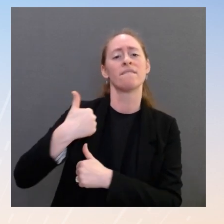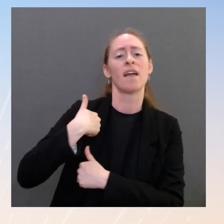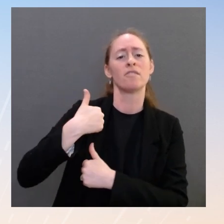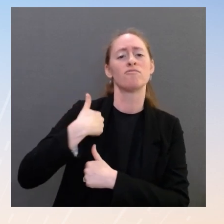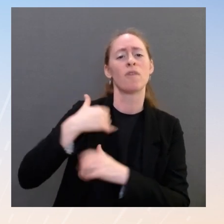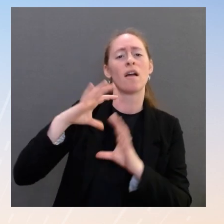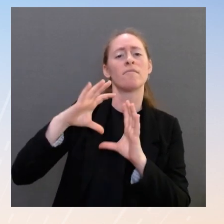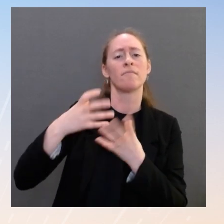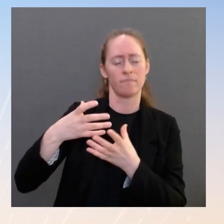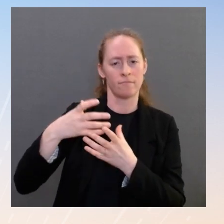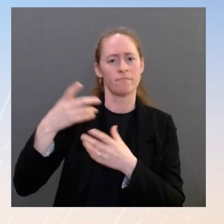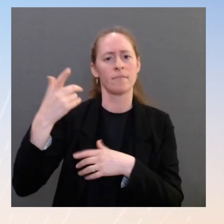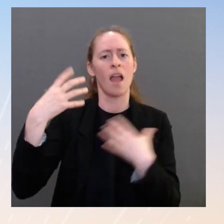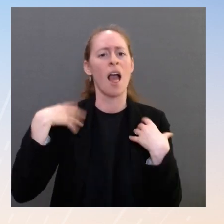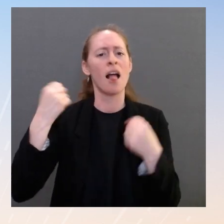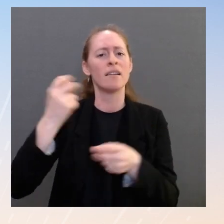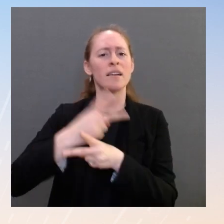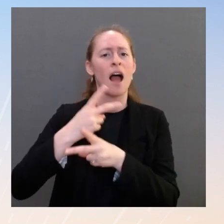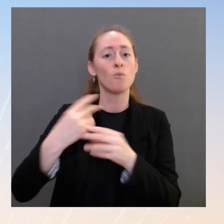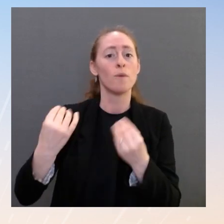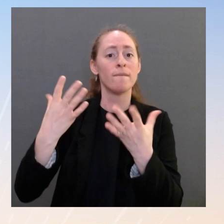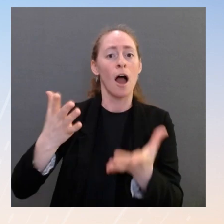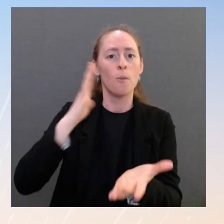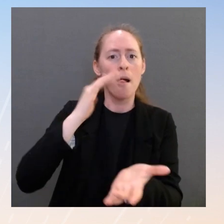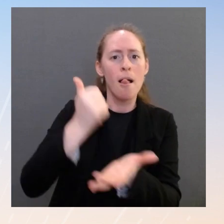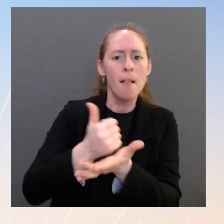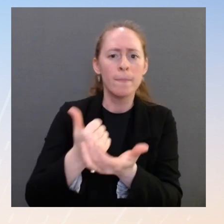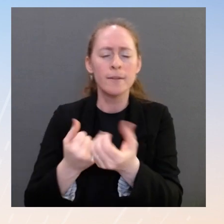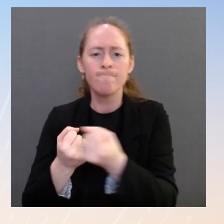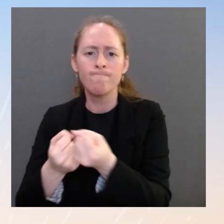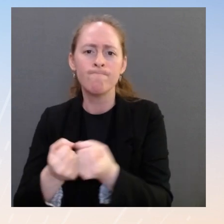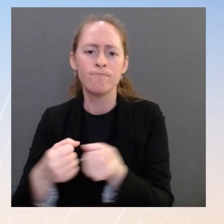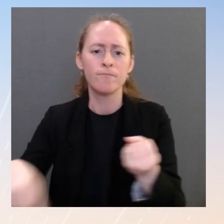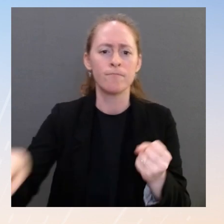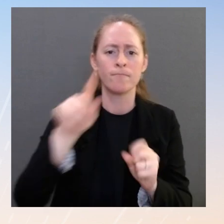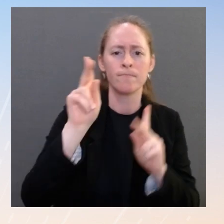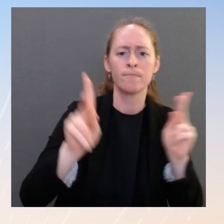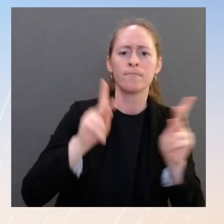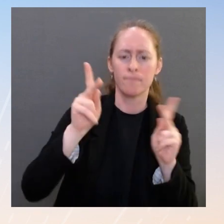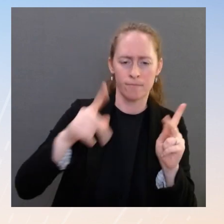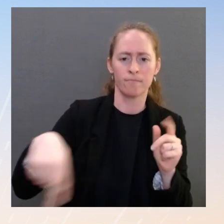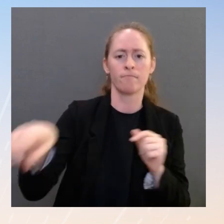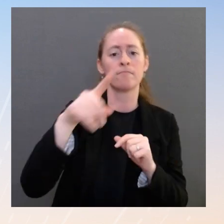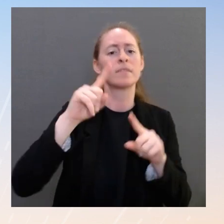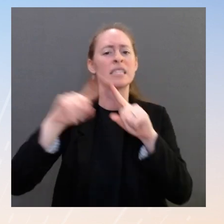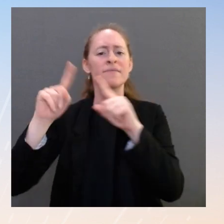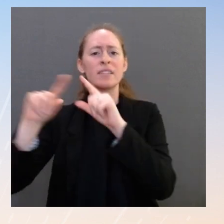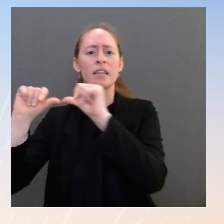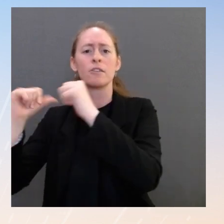He said that it's necessary, that this interagency effort is necessary. But is it appropriate to be taking resources